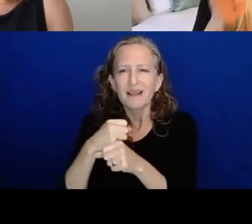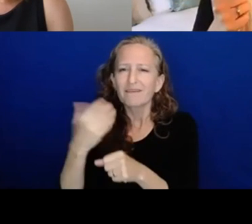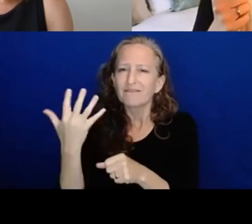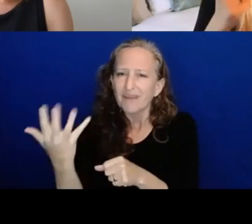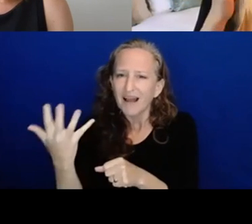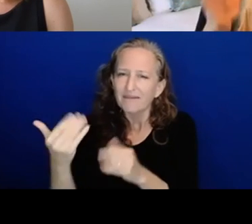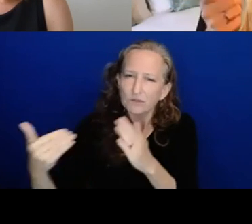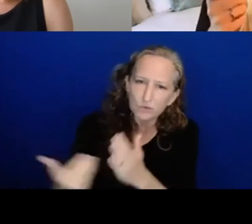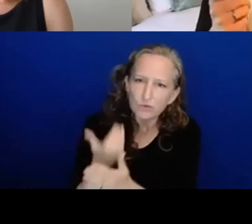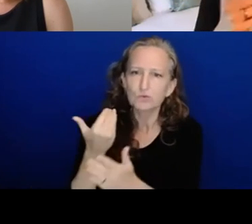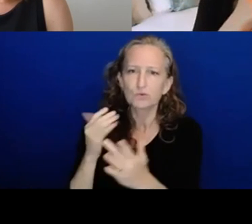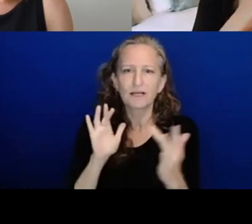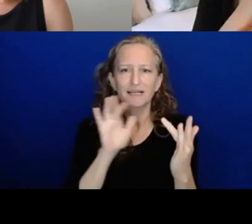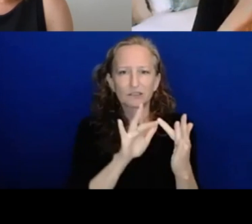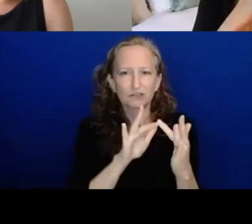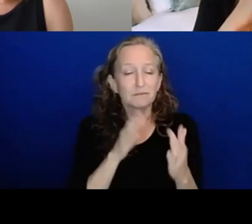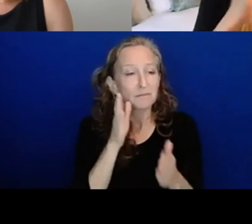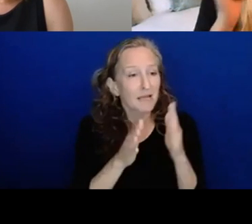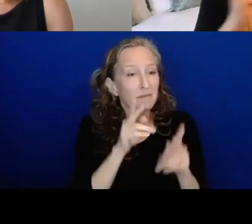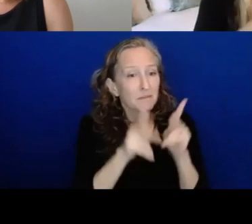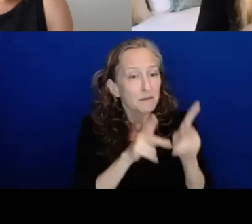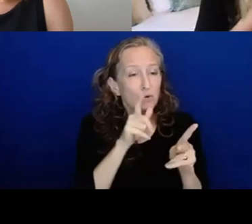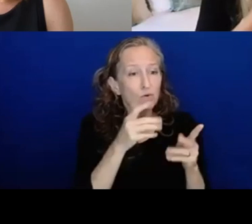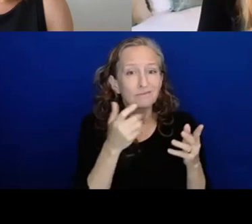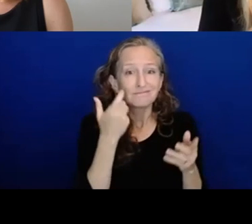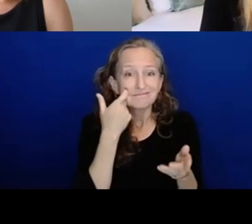been laid off or are looking for employment. And those that are still employing people.